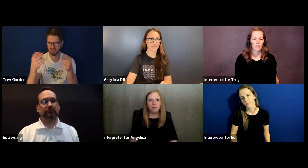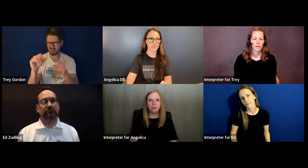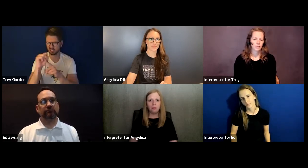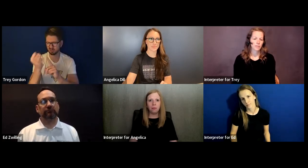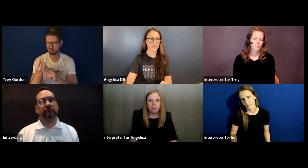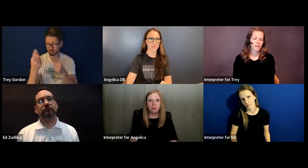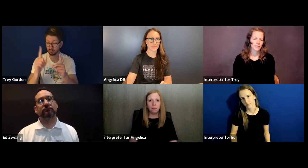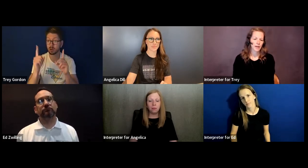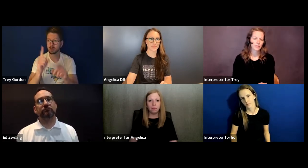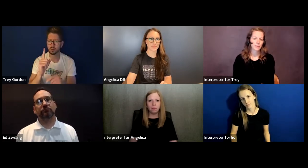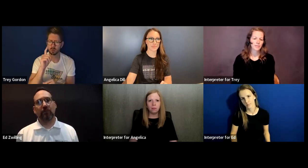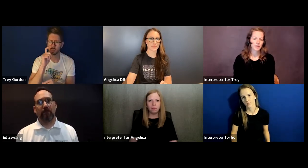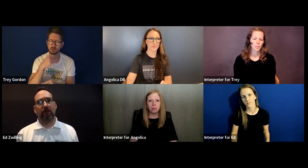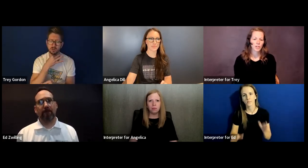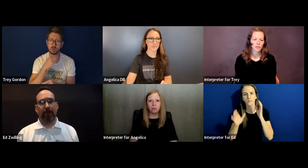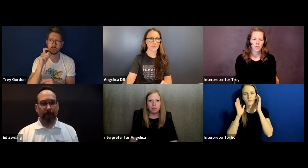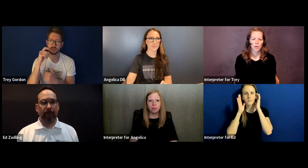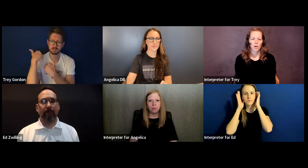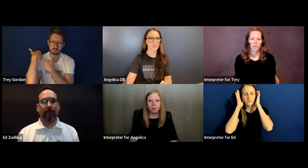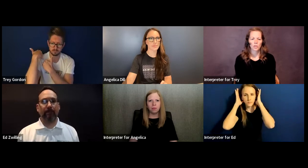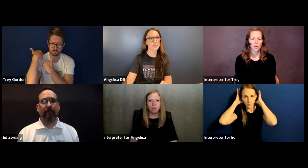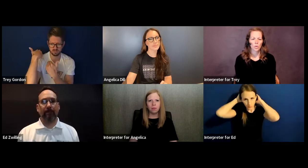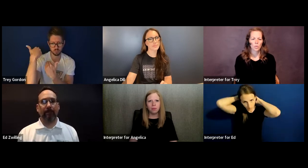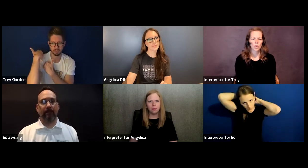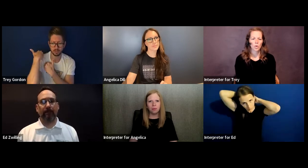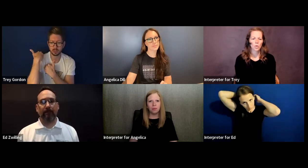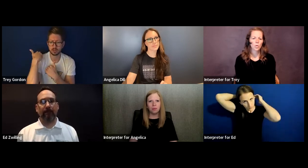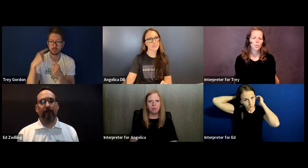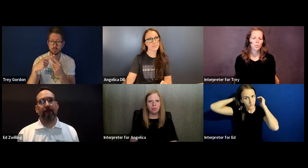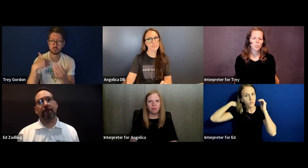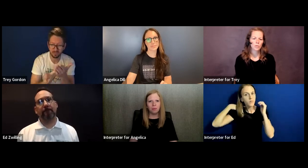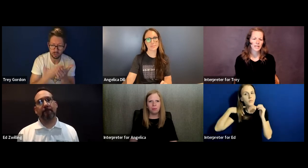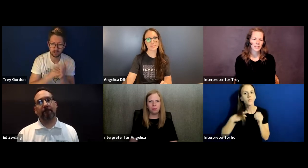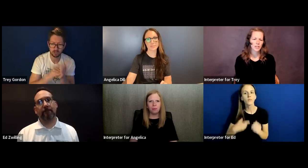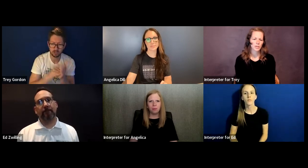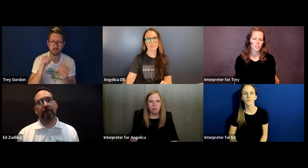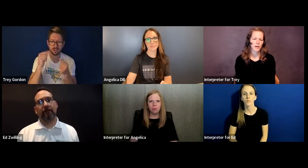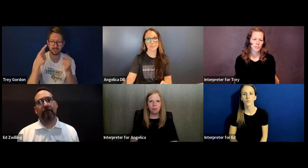and speaking of that type of situation so who technically is responsible